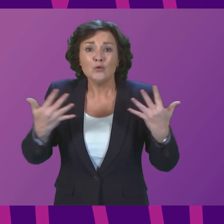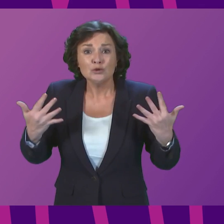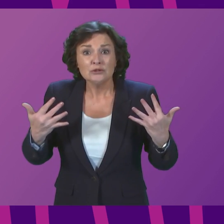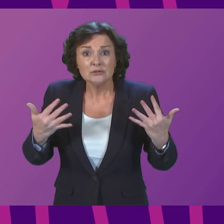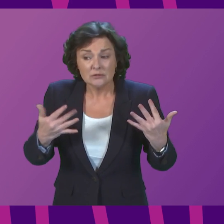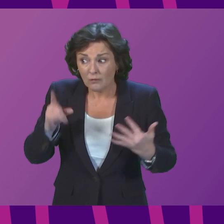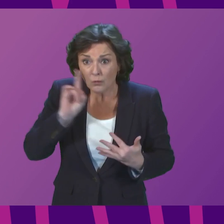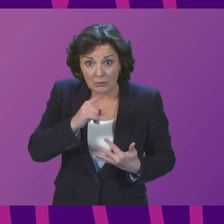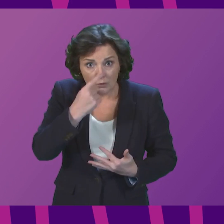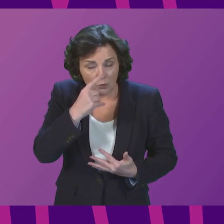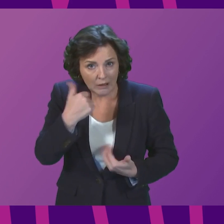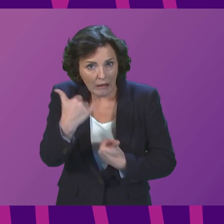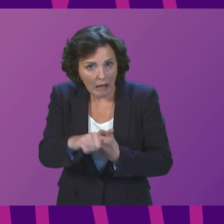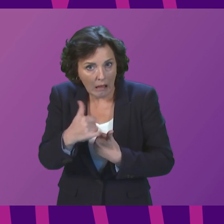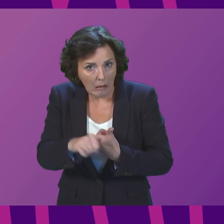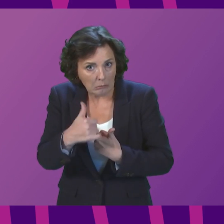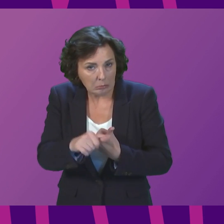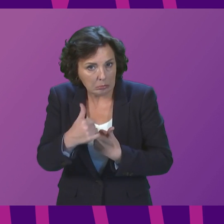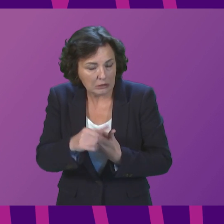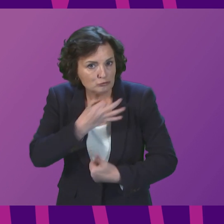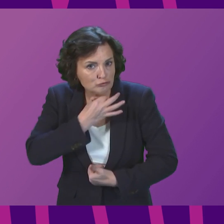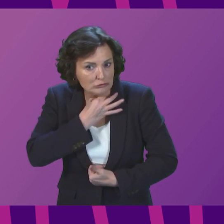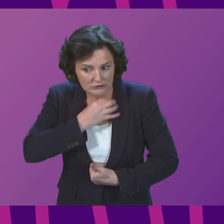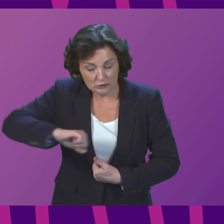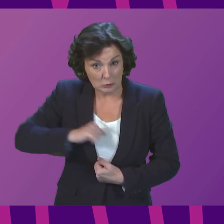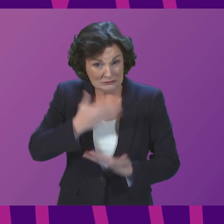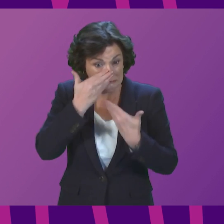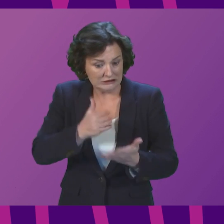harm. That has been exacerbated during the pandemic.